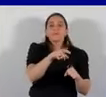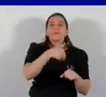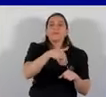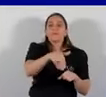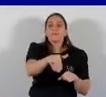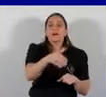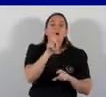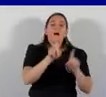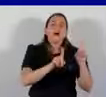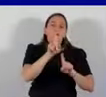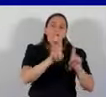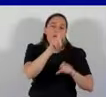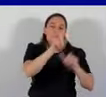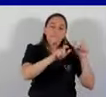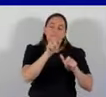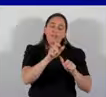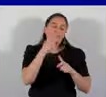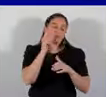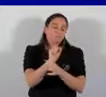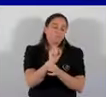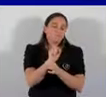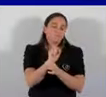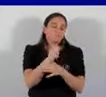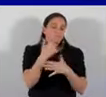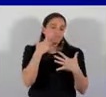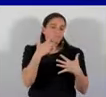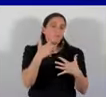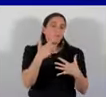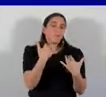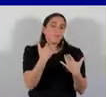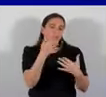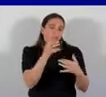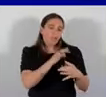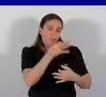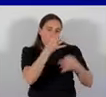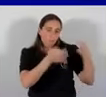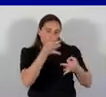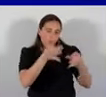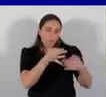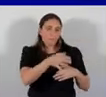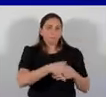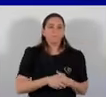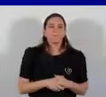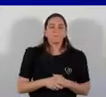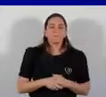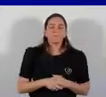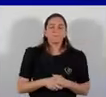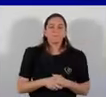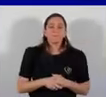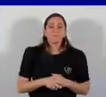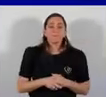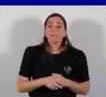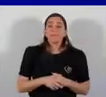Of those tactical teams where There will be some highly qualified people